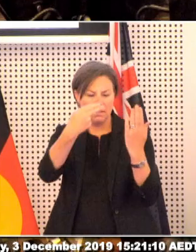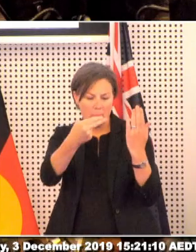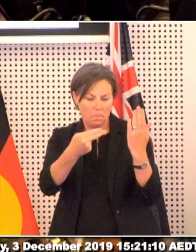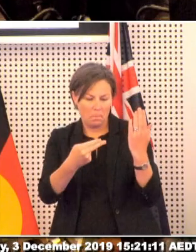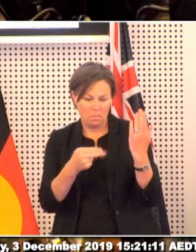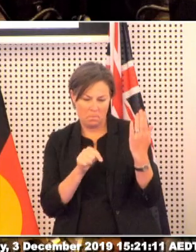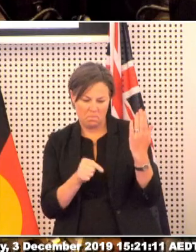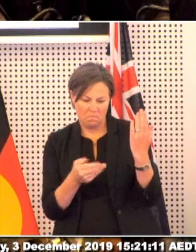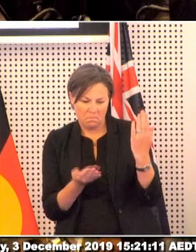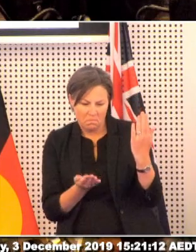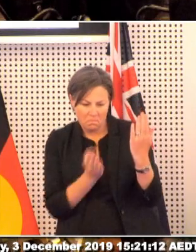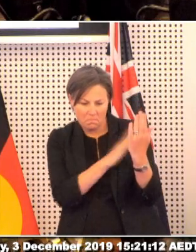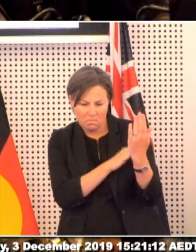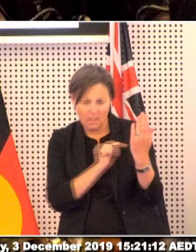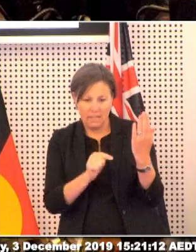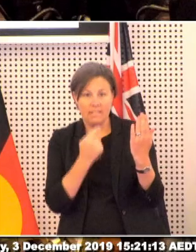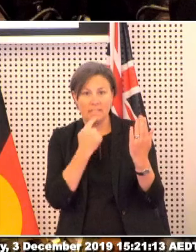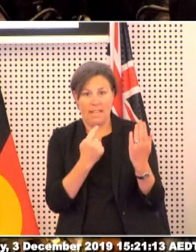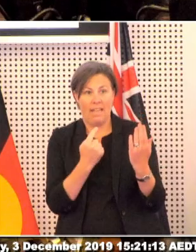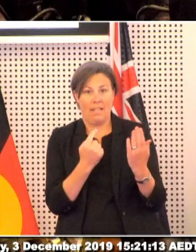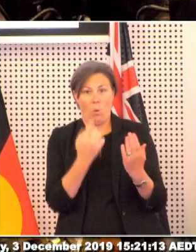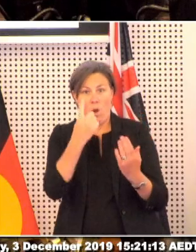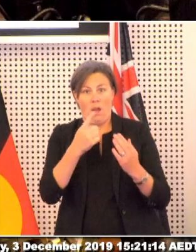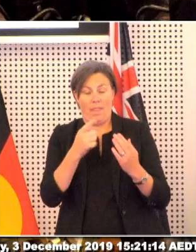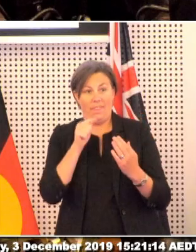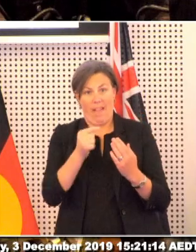on the previous year. Do you think that’s enough visits?